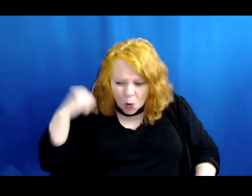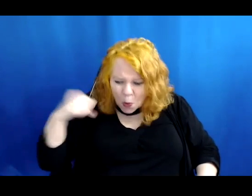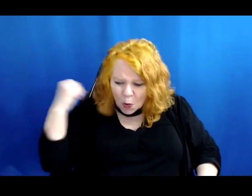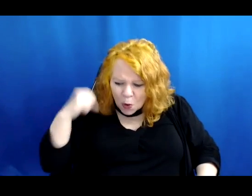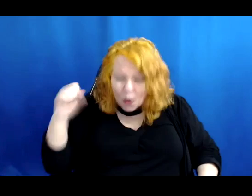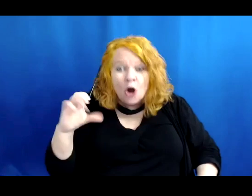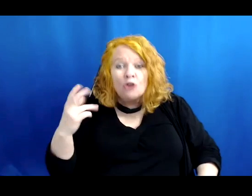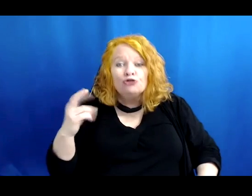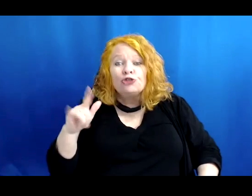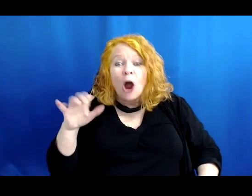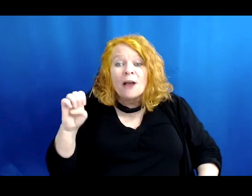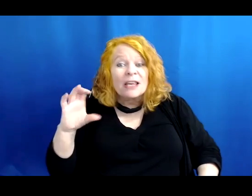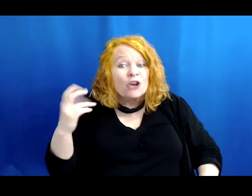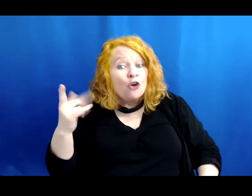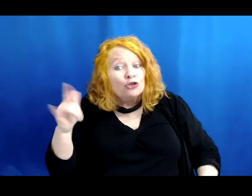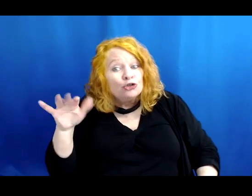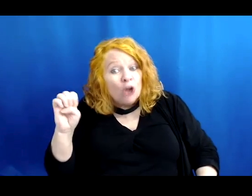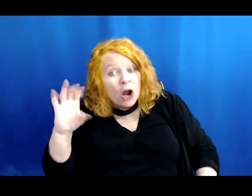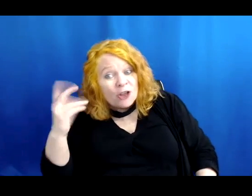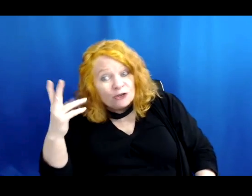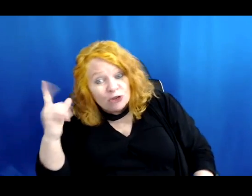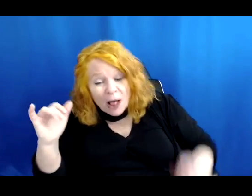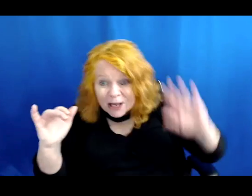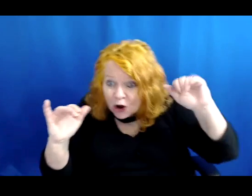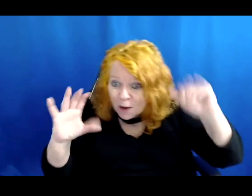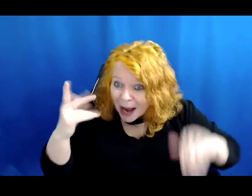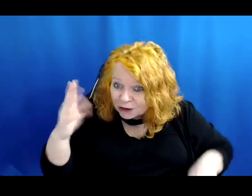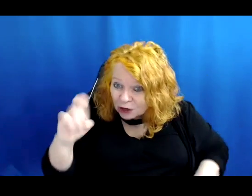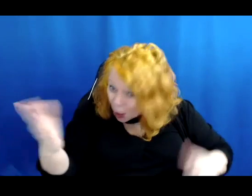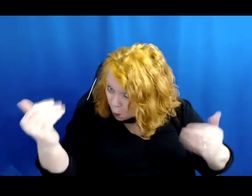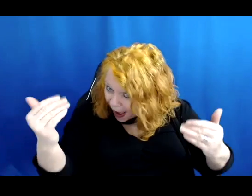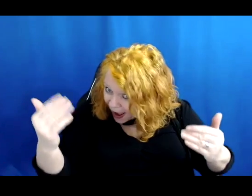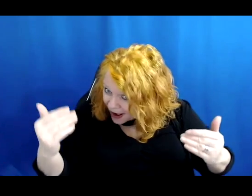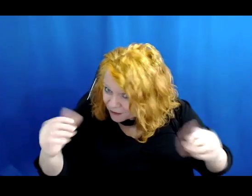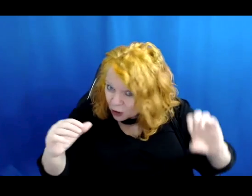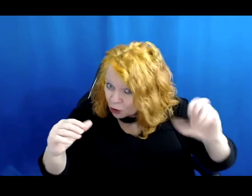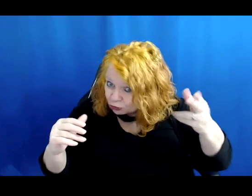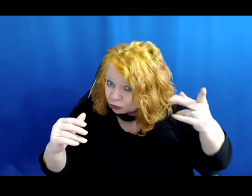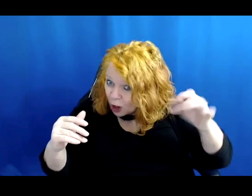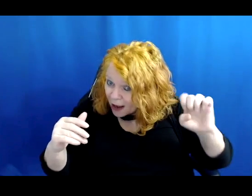Charlie, Charlie, goodbye Charlie. Give me a wave Charlie!